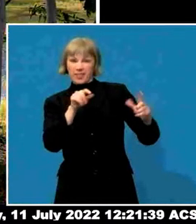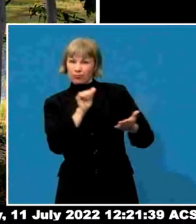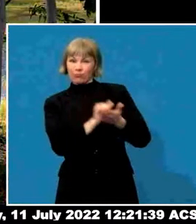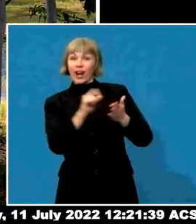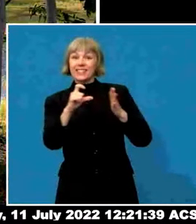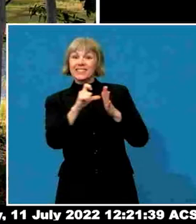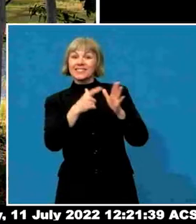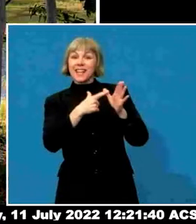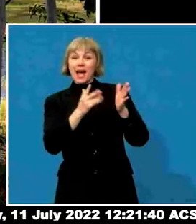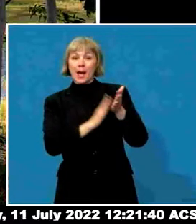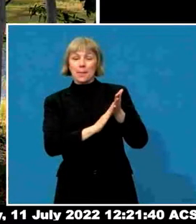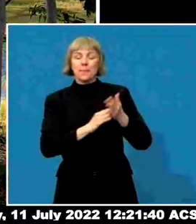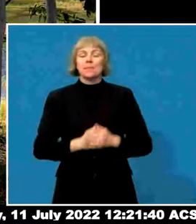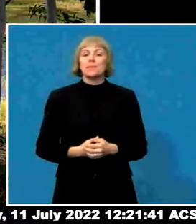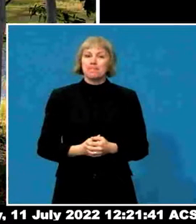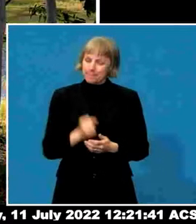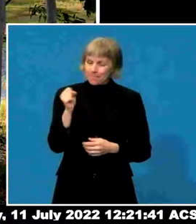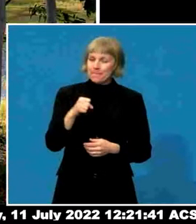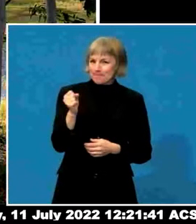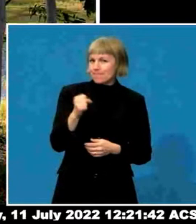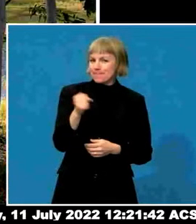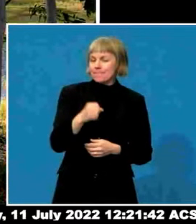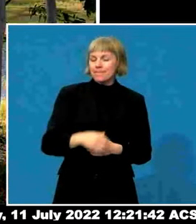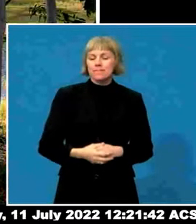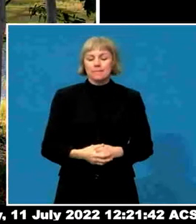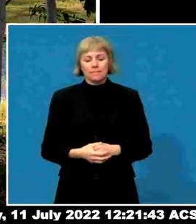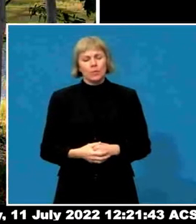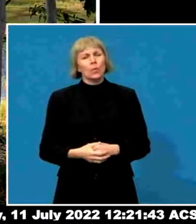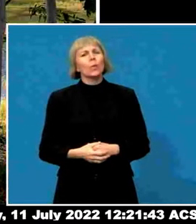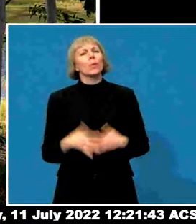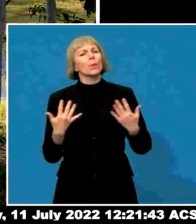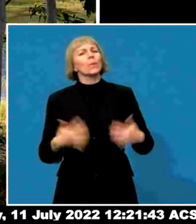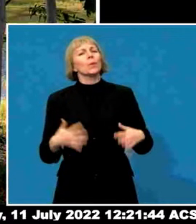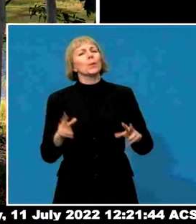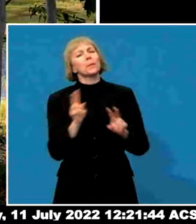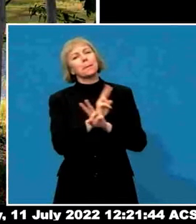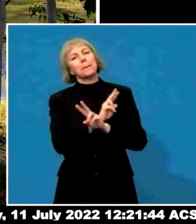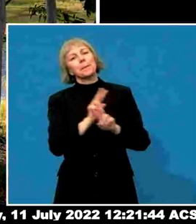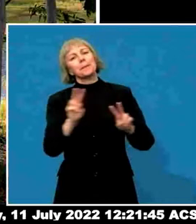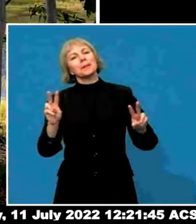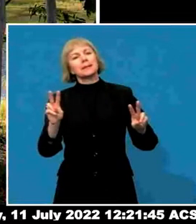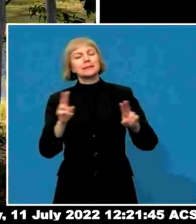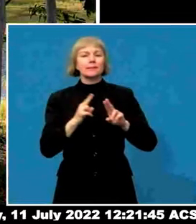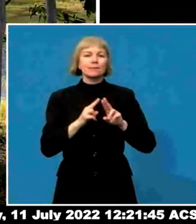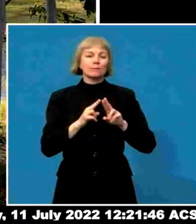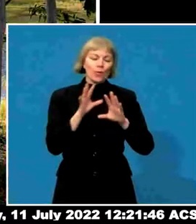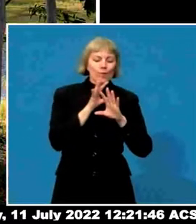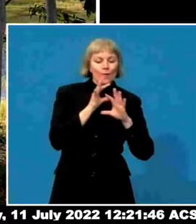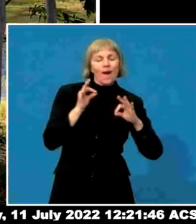Yeah. MS TARRAGO: Yeah. So really peaceful place for you to spend time. Yeah. Yeah.